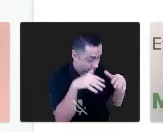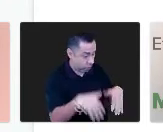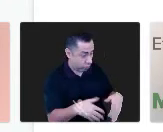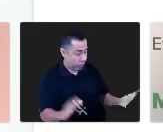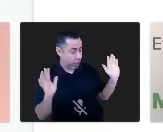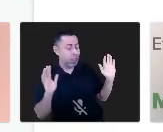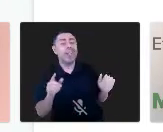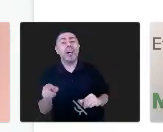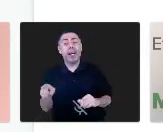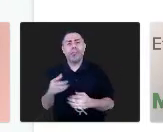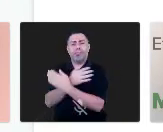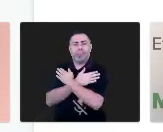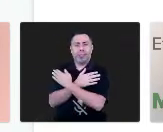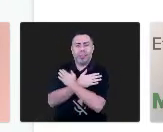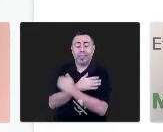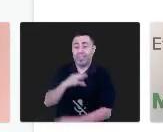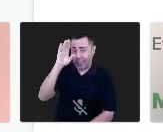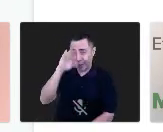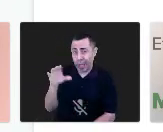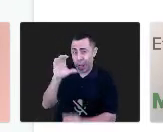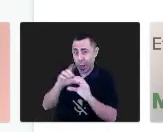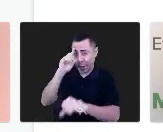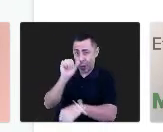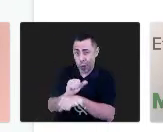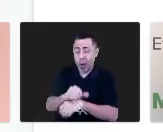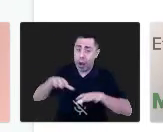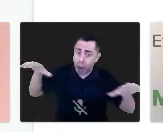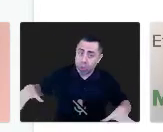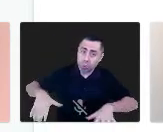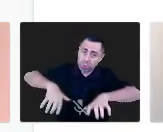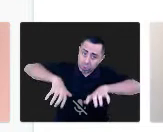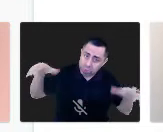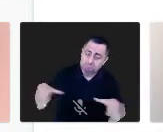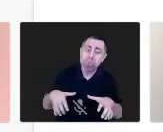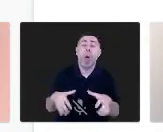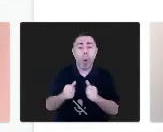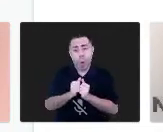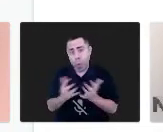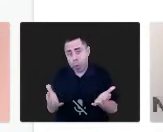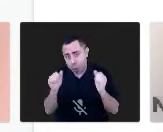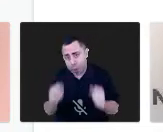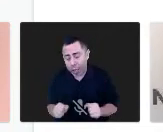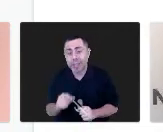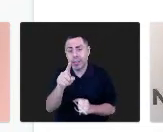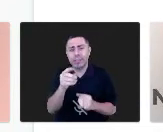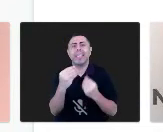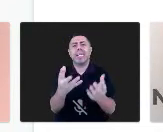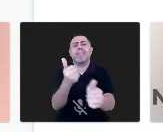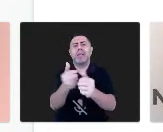break you down so pace yourself take rest okay i often say mental health comes first um you know